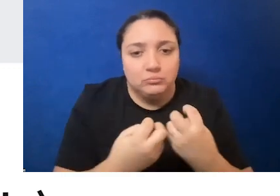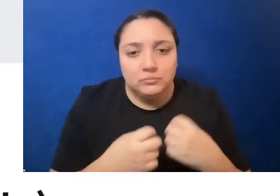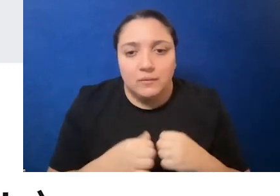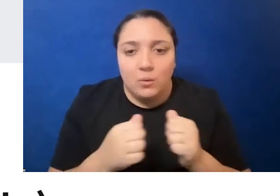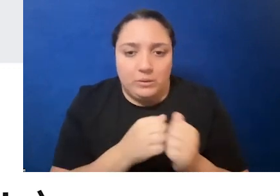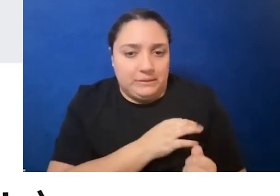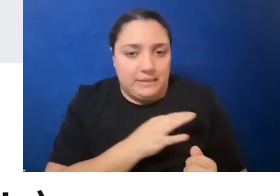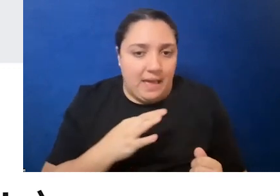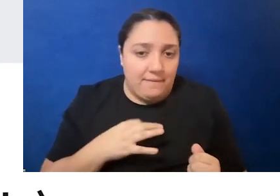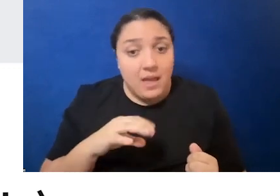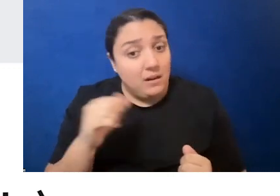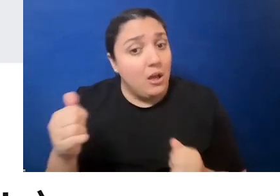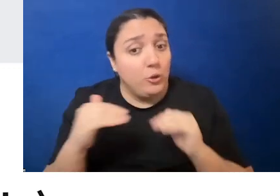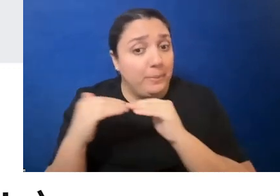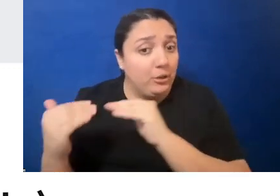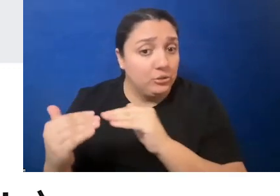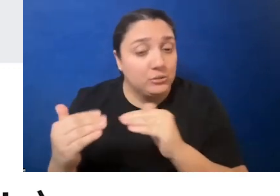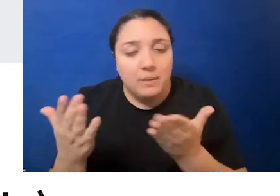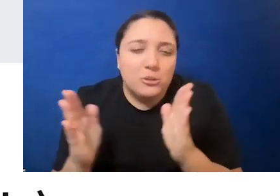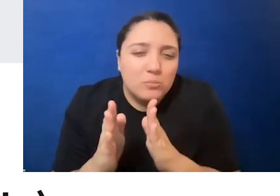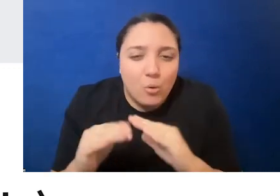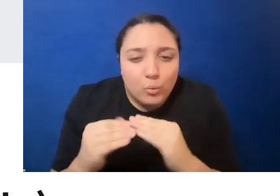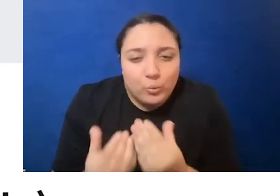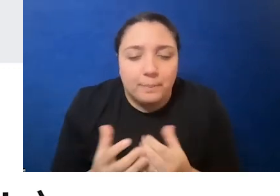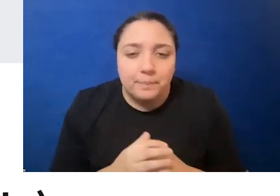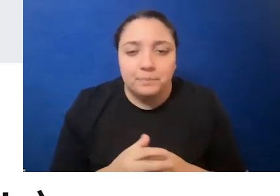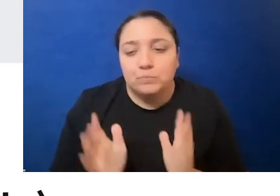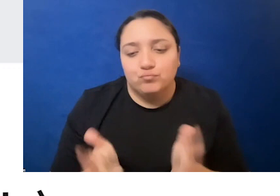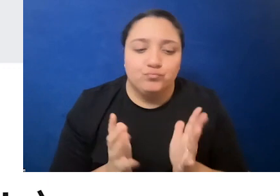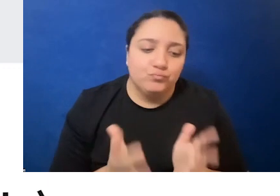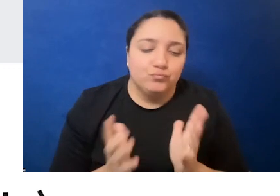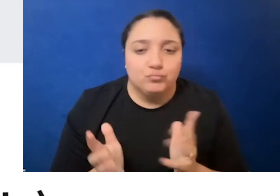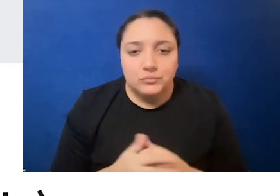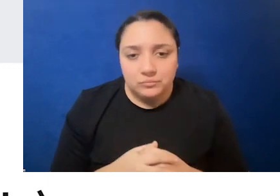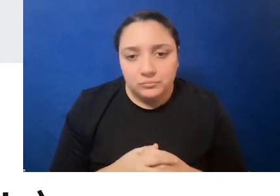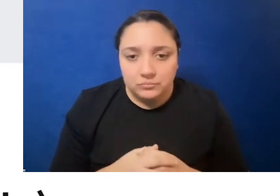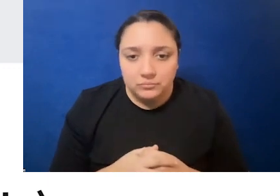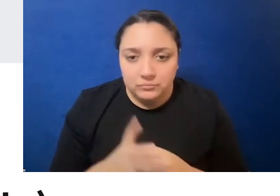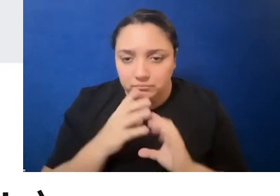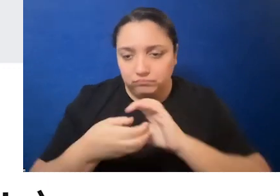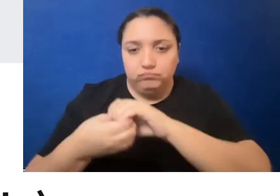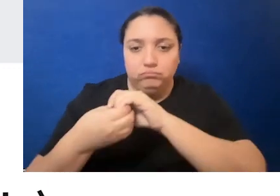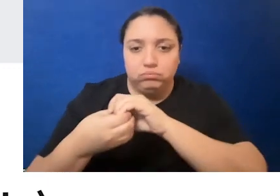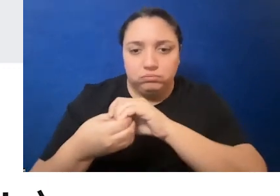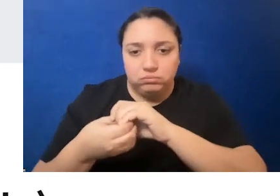THE LUNCH IN THE CLASSROOM WITH THOSE PEOPLE AND THE STAFF MEMBERS AND OTHER PEERS. IT IS A SMALLER GROUP AND THEY